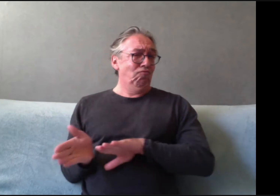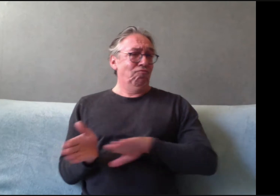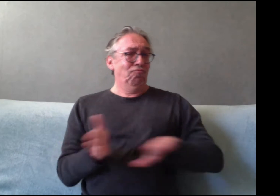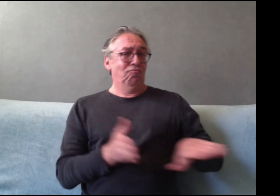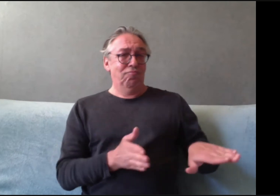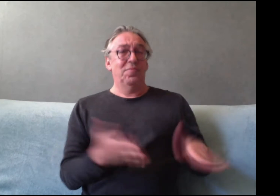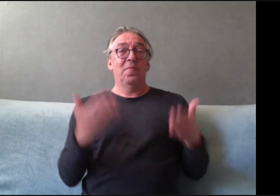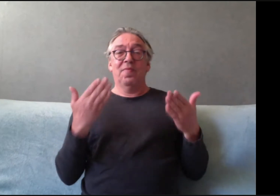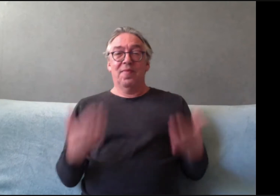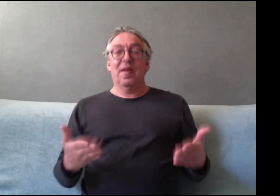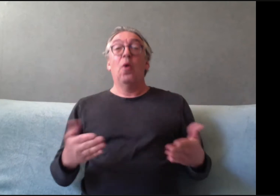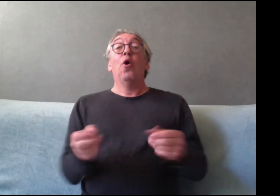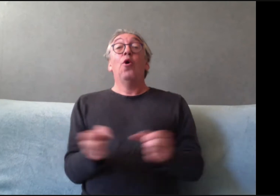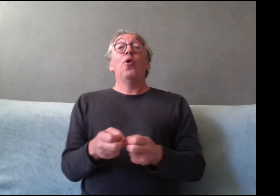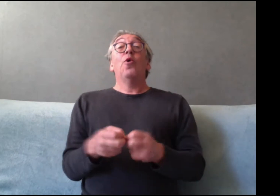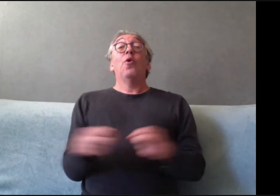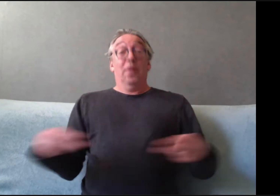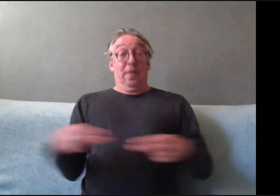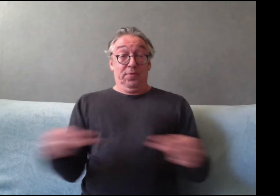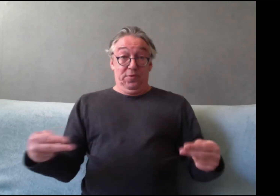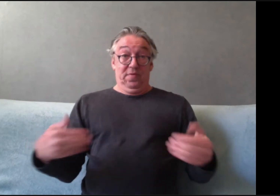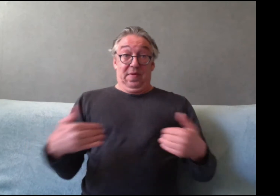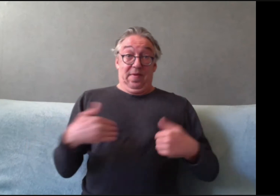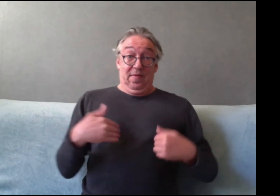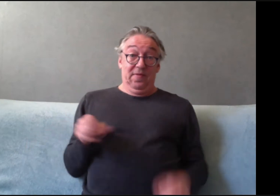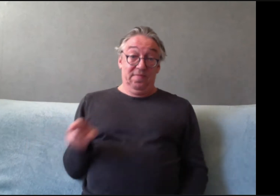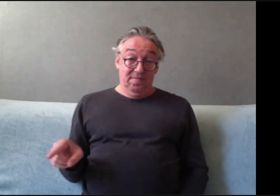and then I'll give the floor to our speakers.